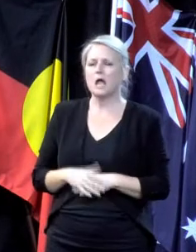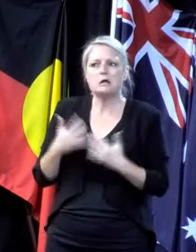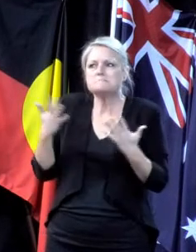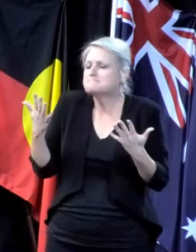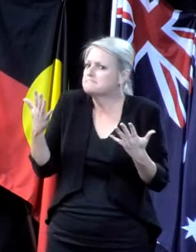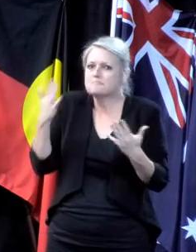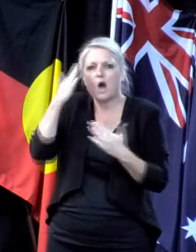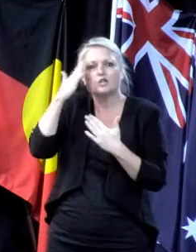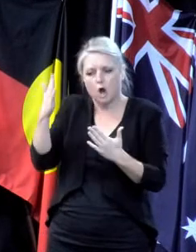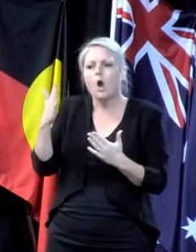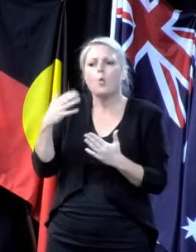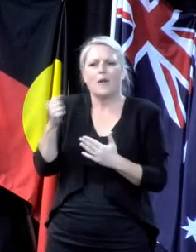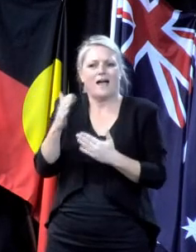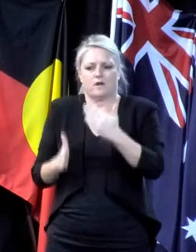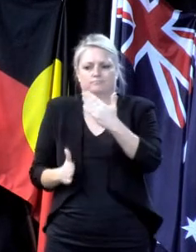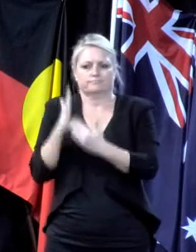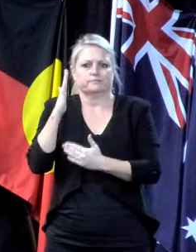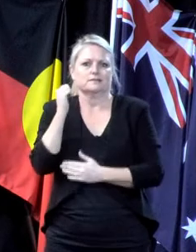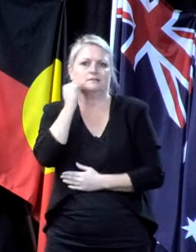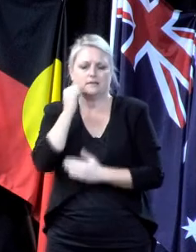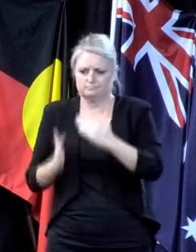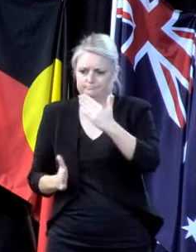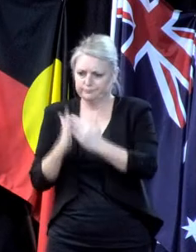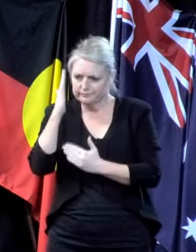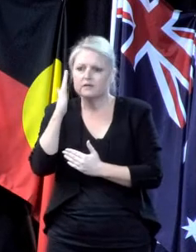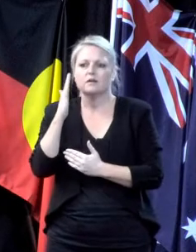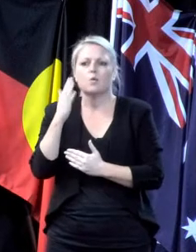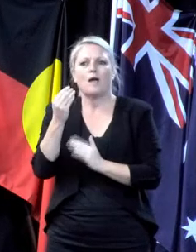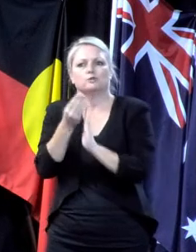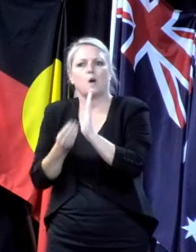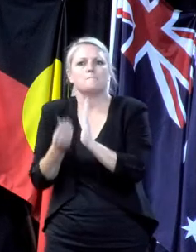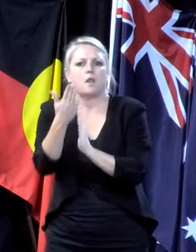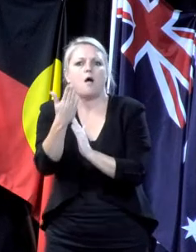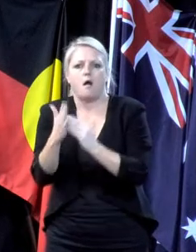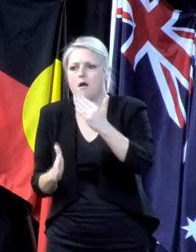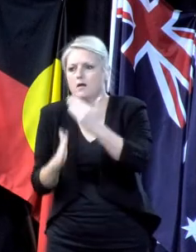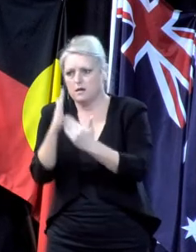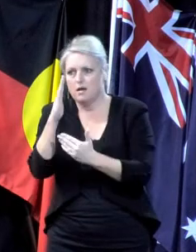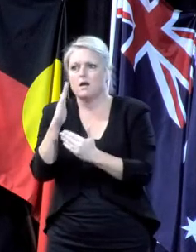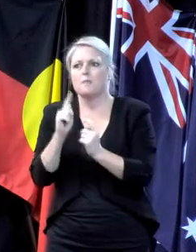that it has to be, you know, in by after that day eight period. OK. Ms Morris, do you have